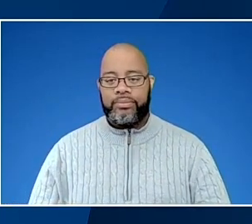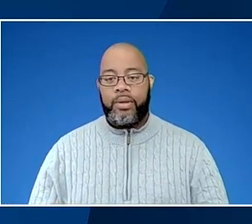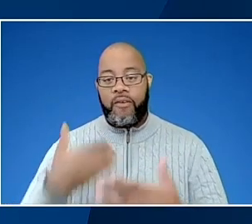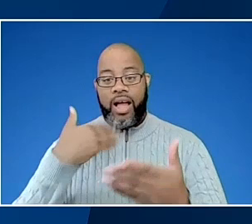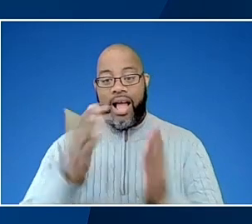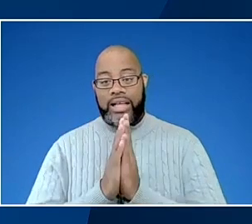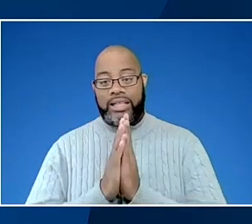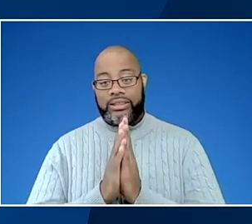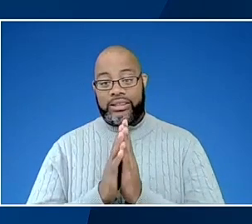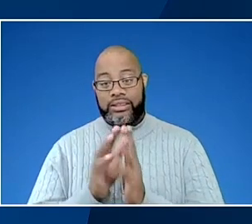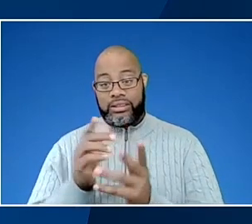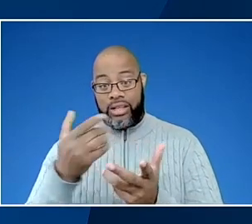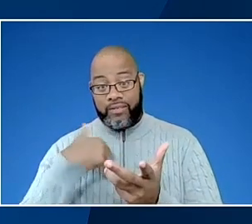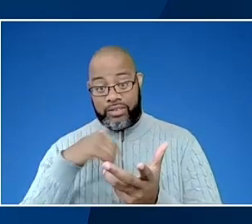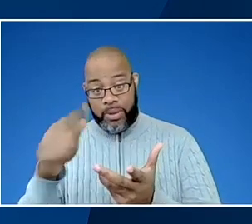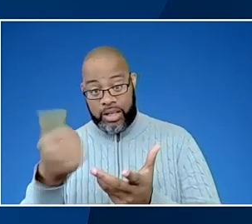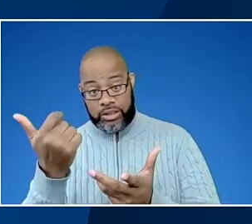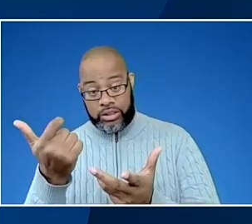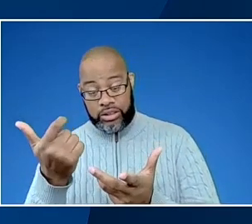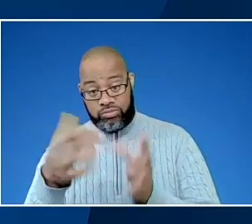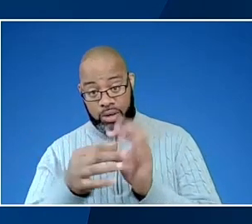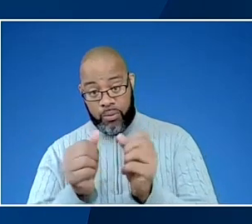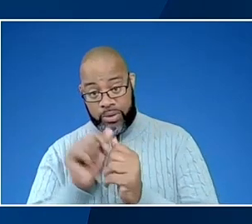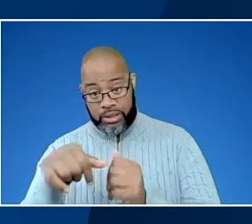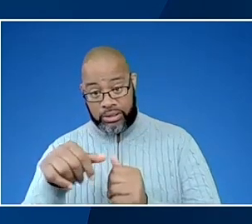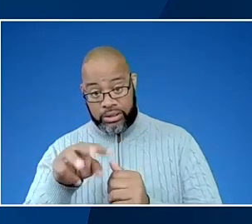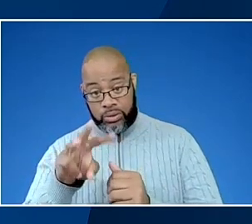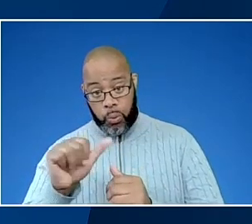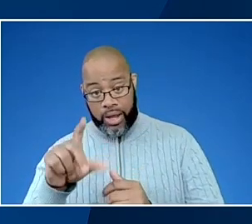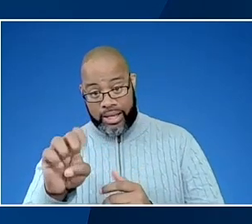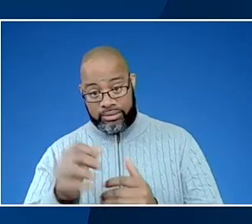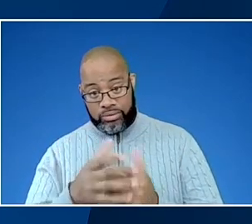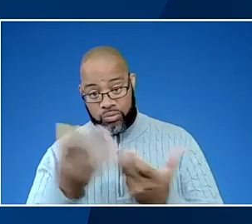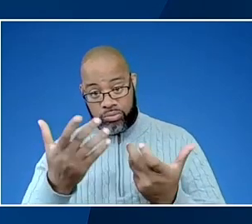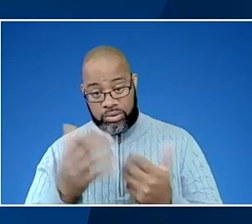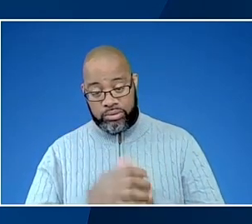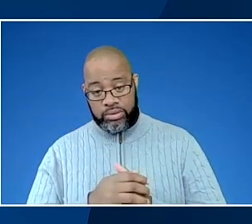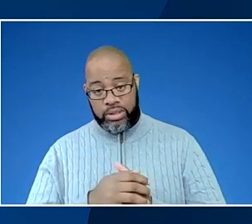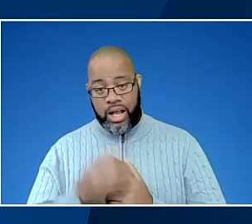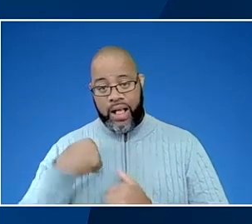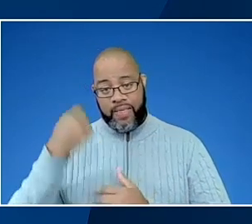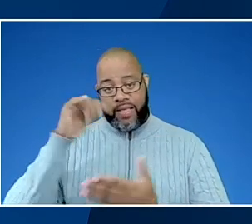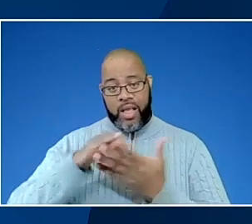did you have something else that was relevant to the conversation, Wade? Do you want to weigh in on it? Well, I think I want to clarify.